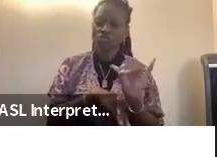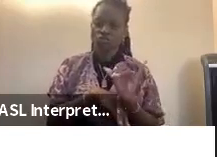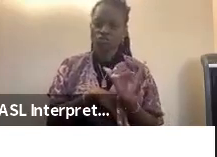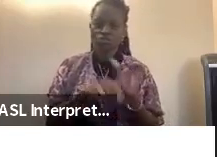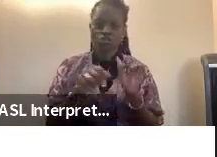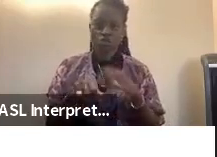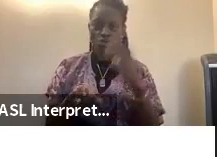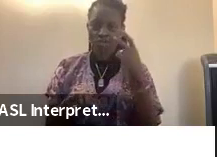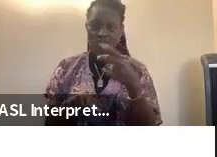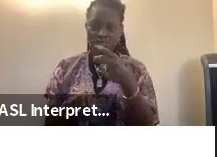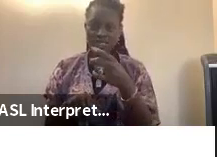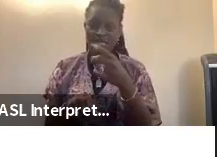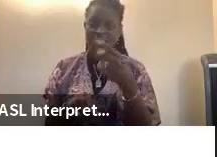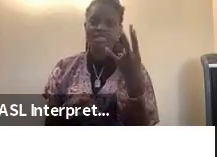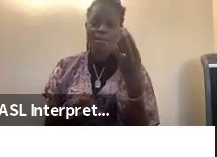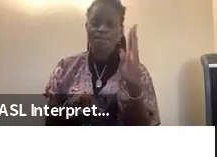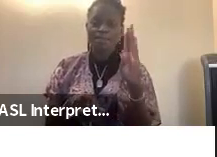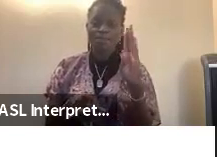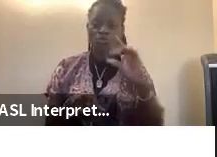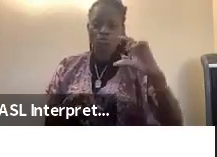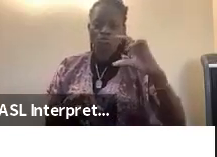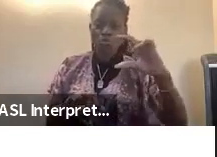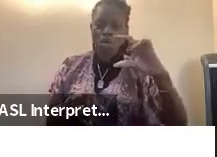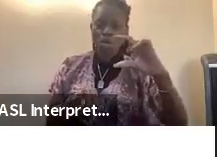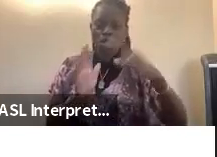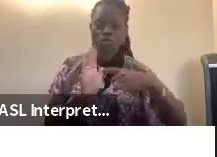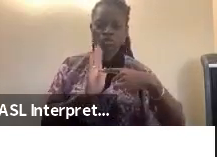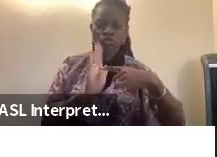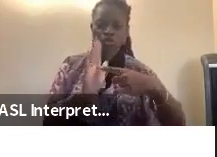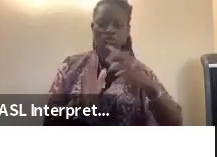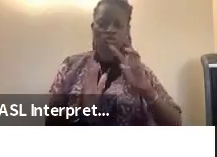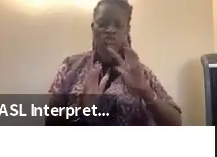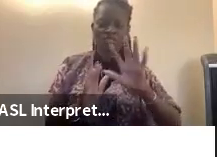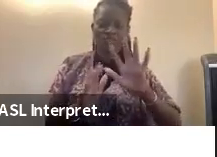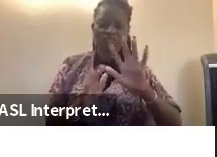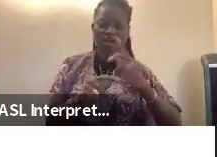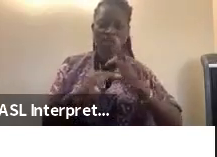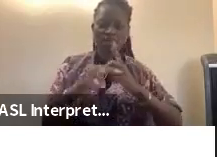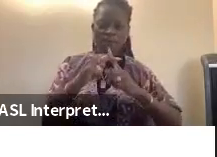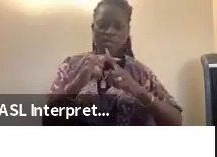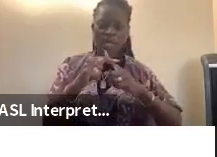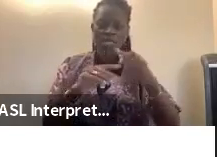This blue color represents those 65 plus who have received their booster shot.